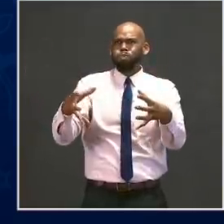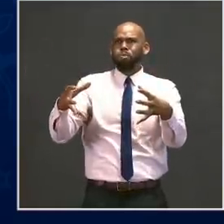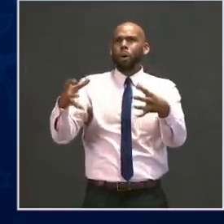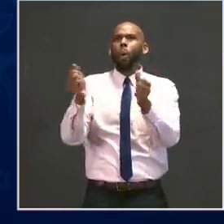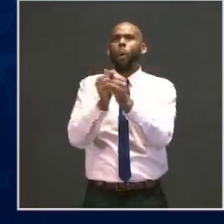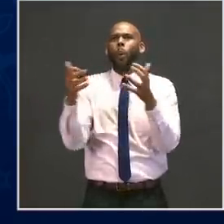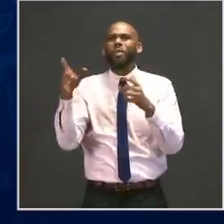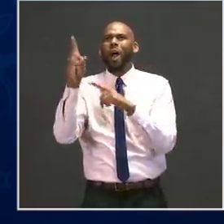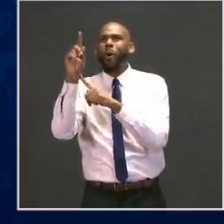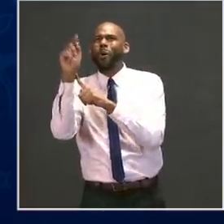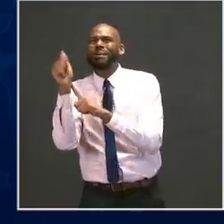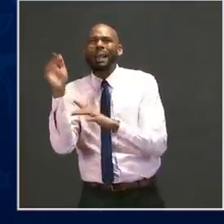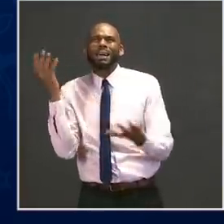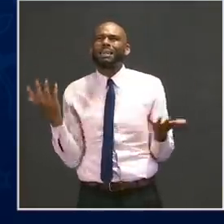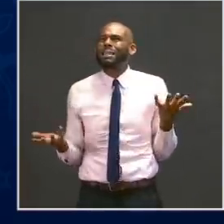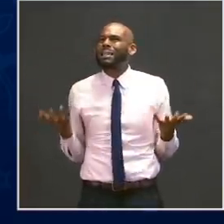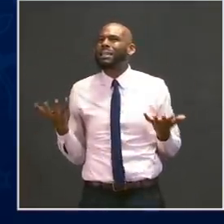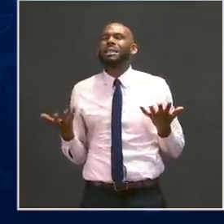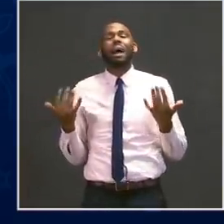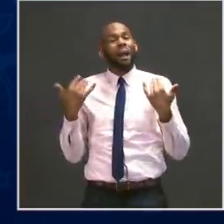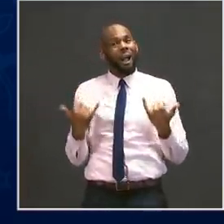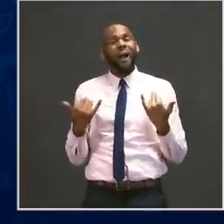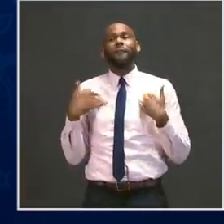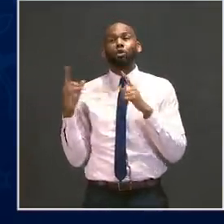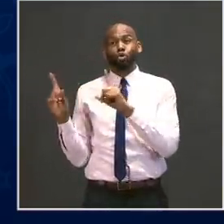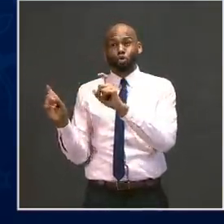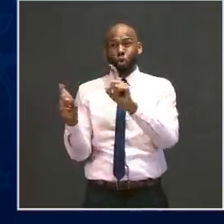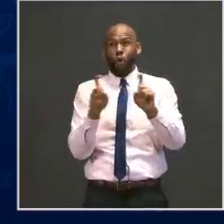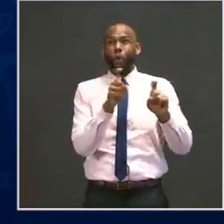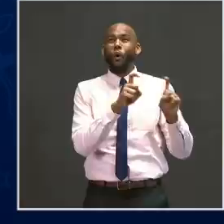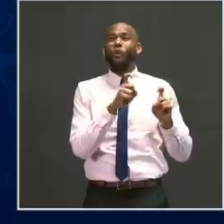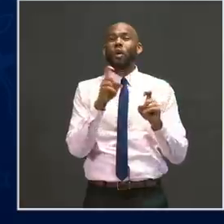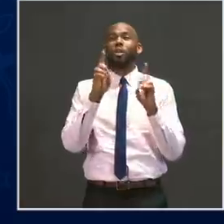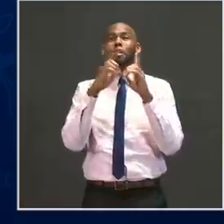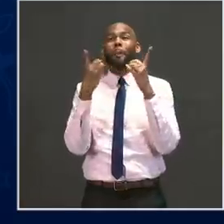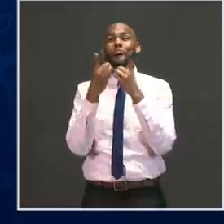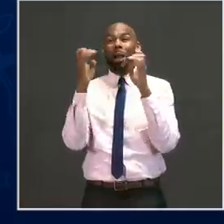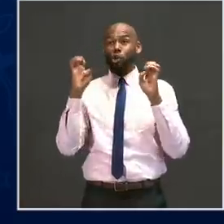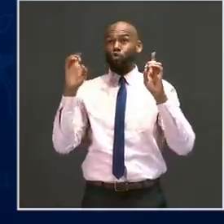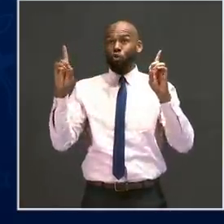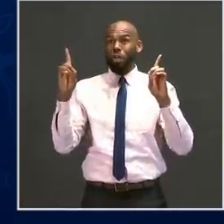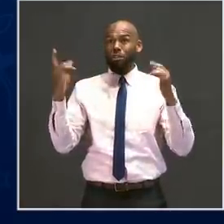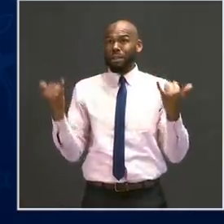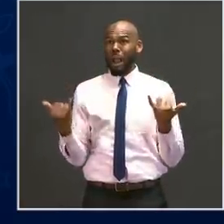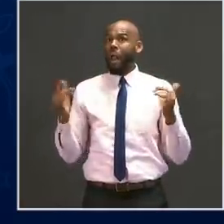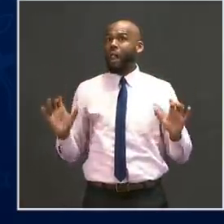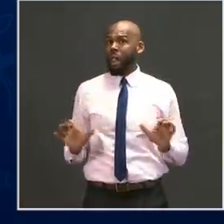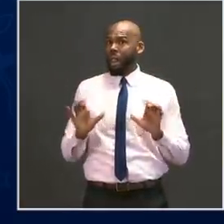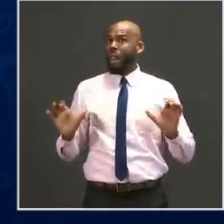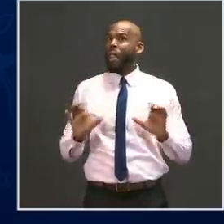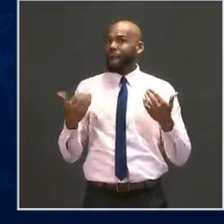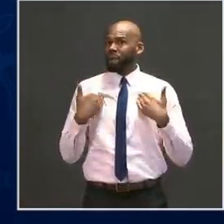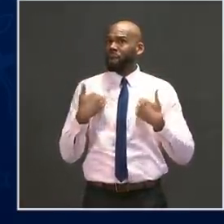So there is an ongoing survey that the Department of Education is conducting now, but I can check for you